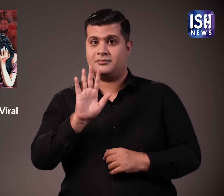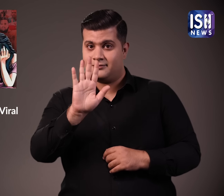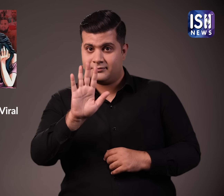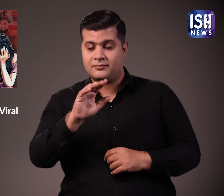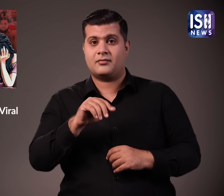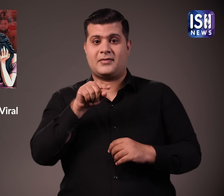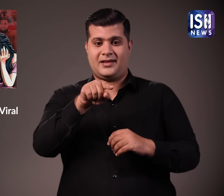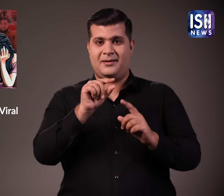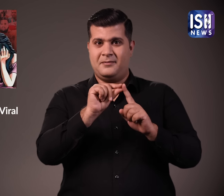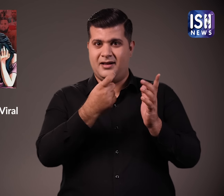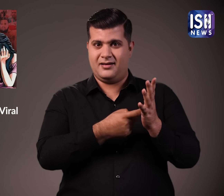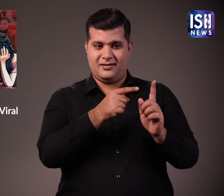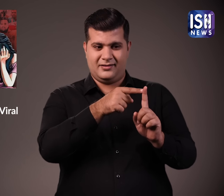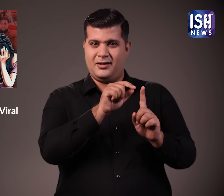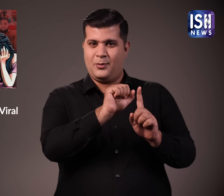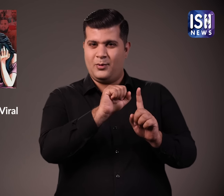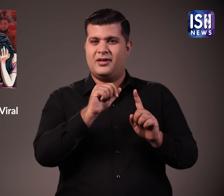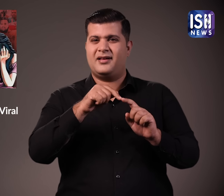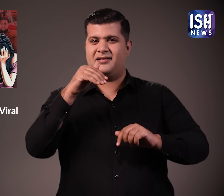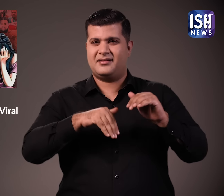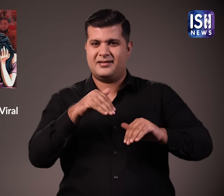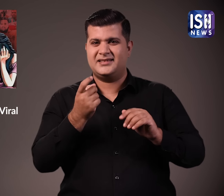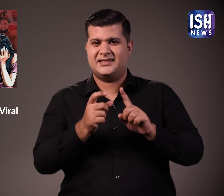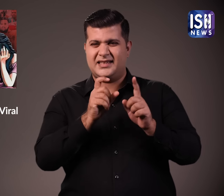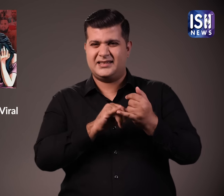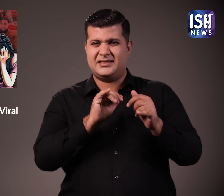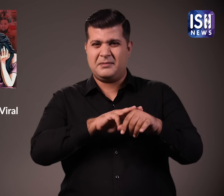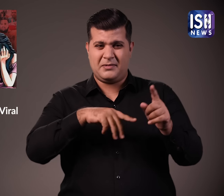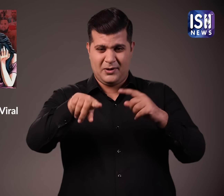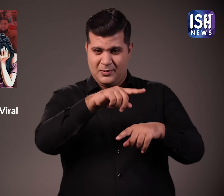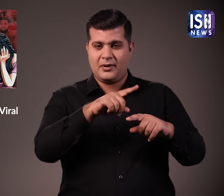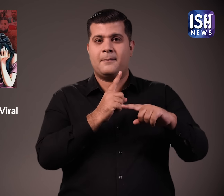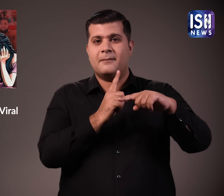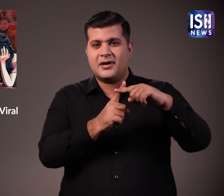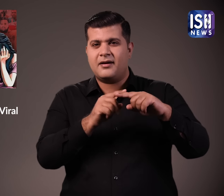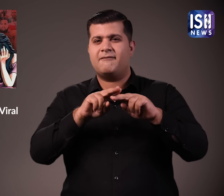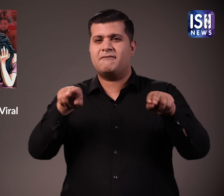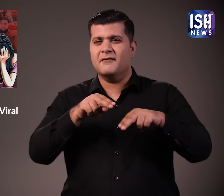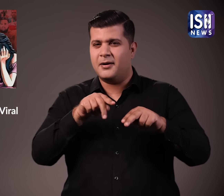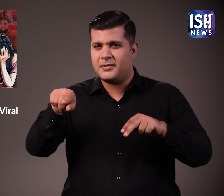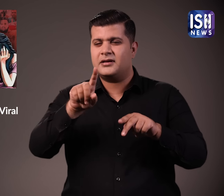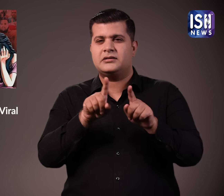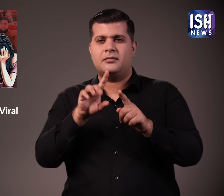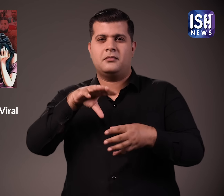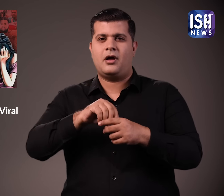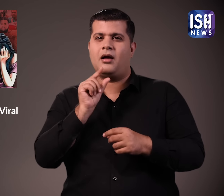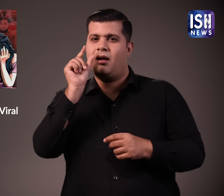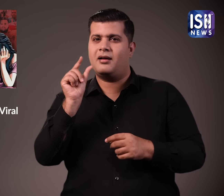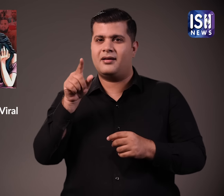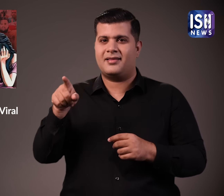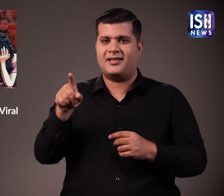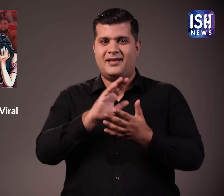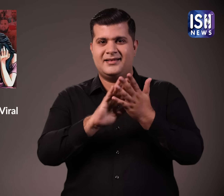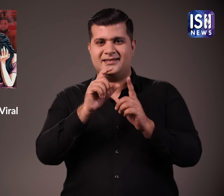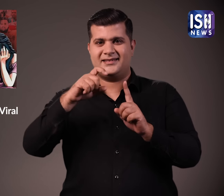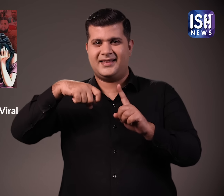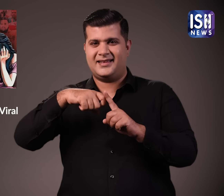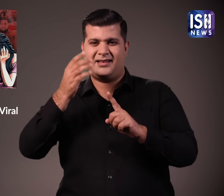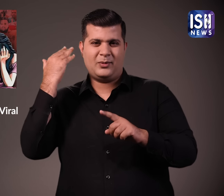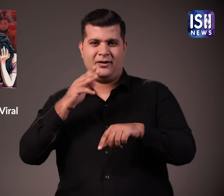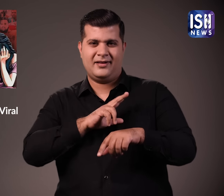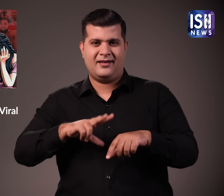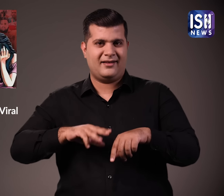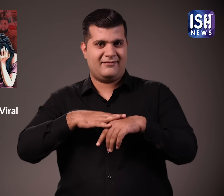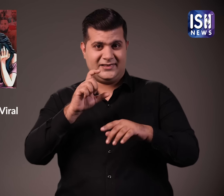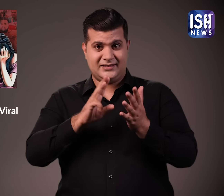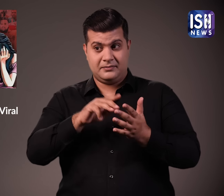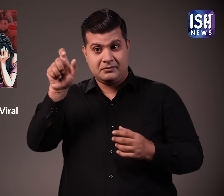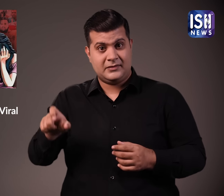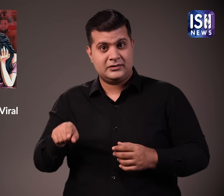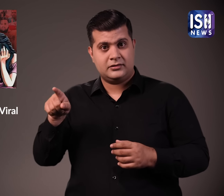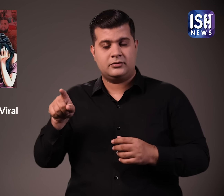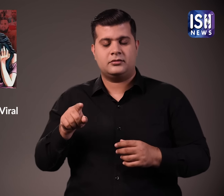Many JD (S) members and Prajwal's family including his uncle and former Karnataka CM HD Kumaraswamy,